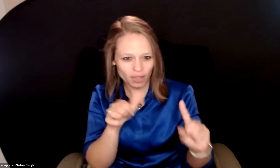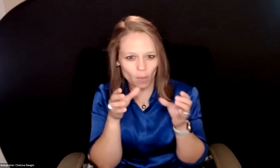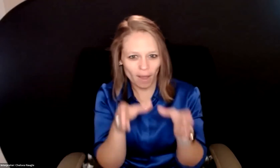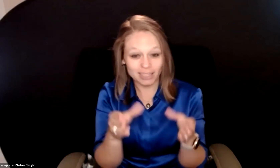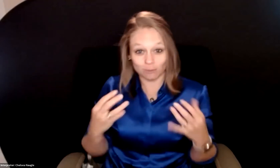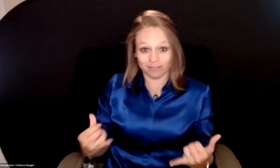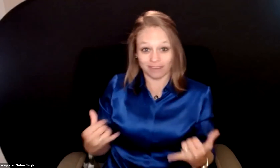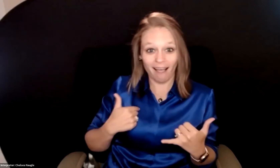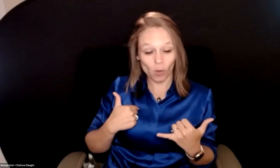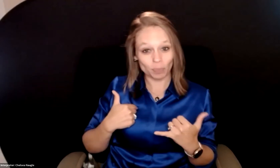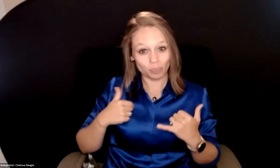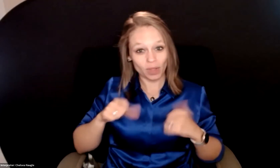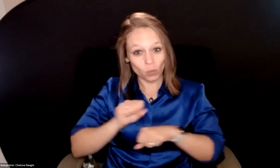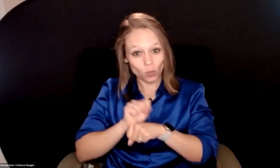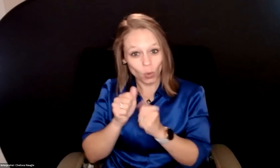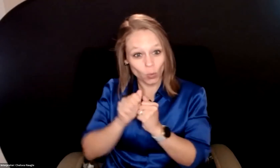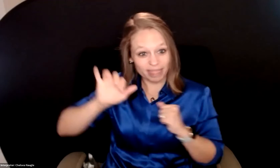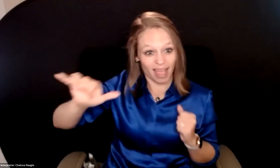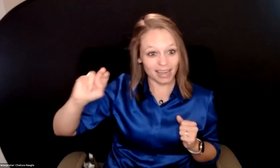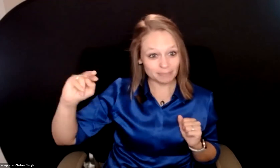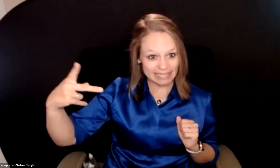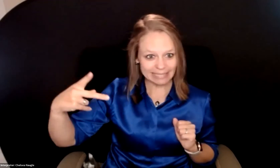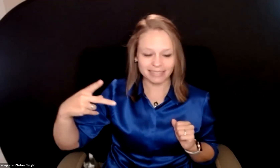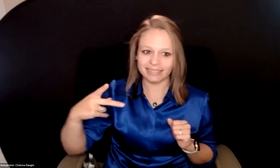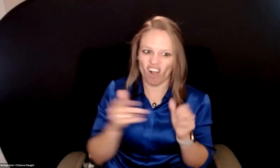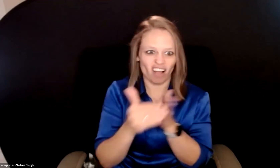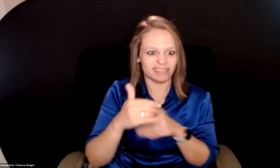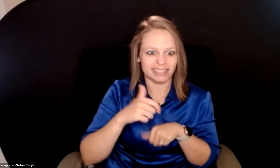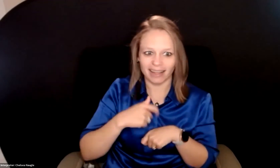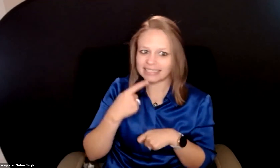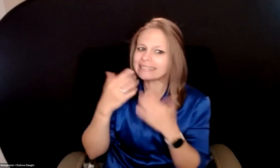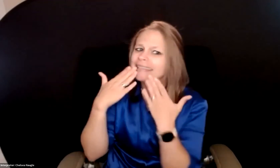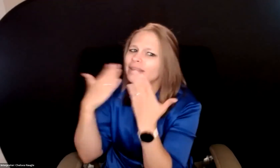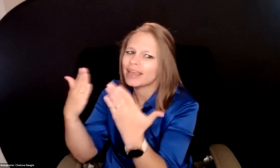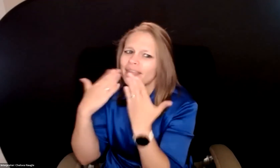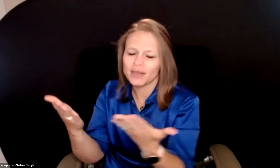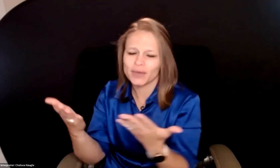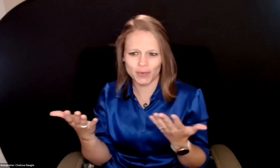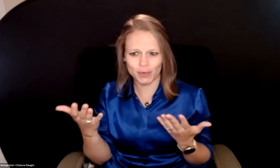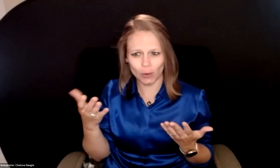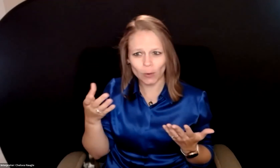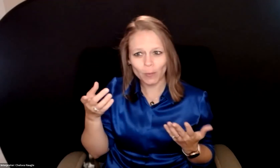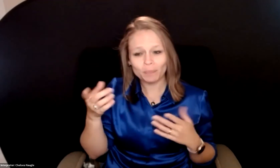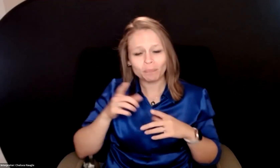her all the time for not giving up on me. She also knew when she had to be firm with me as well.